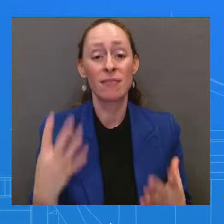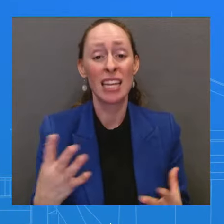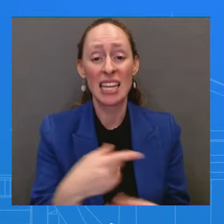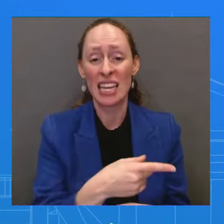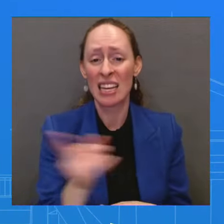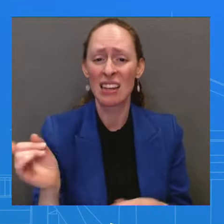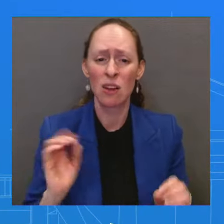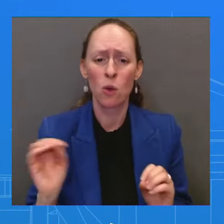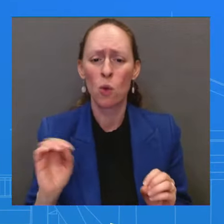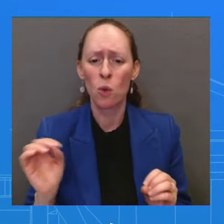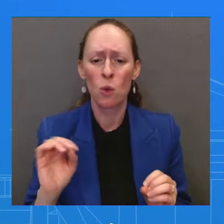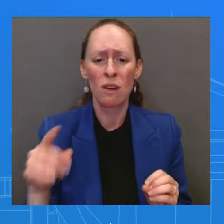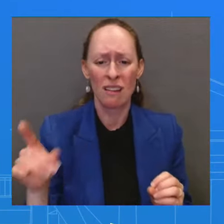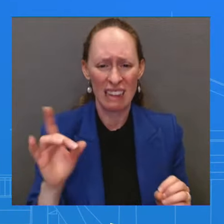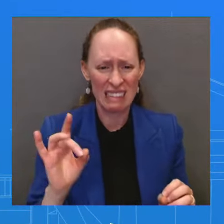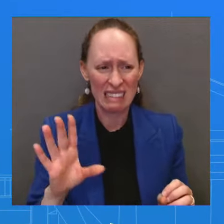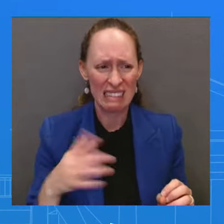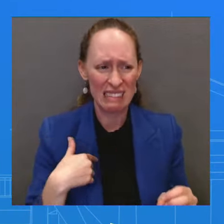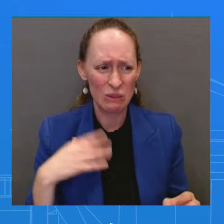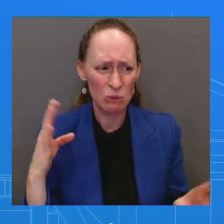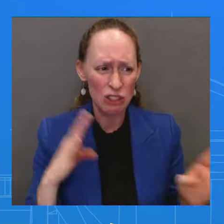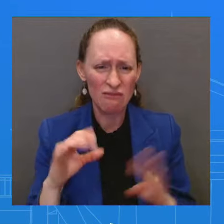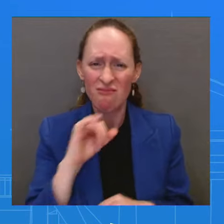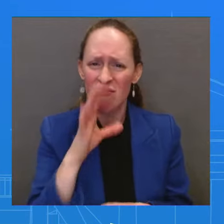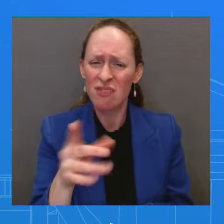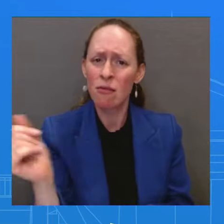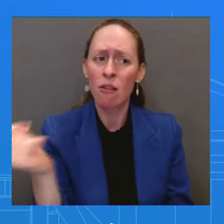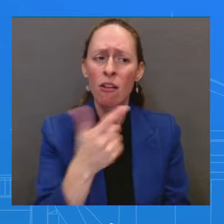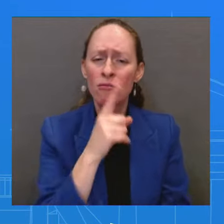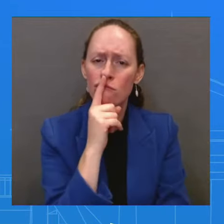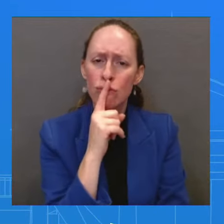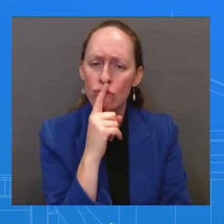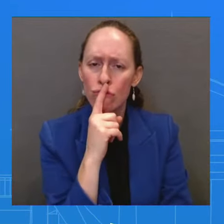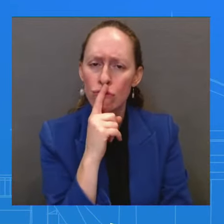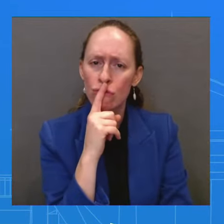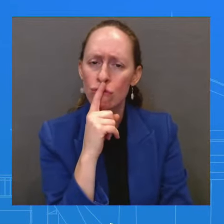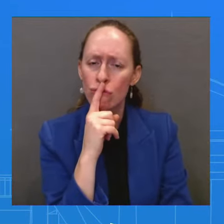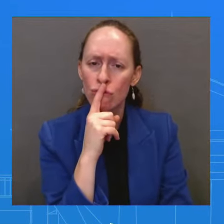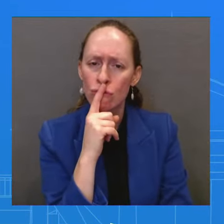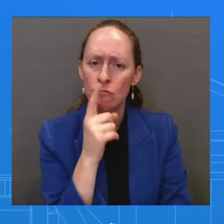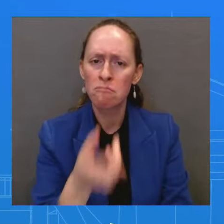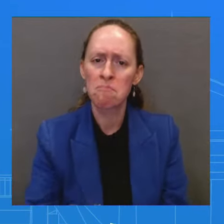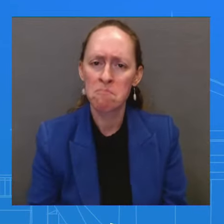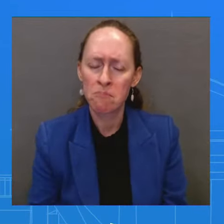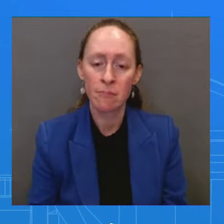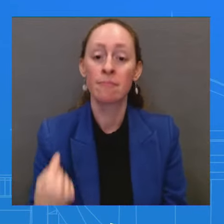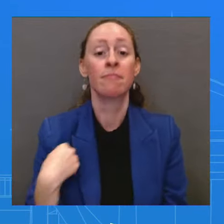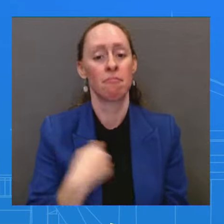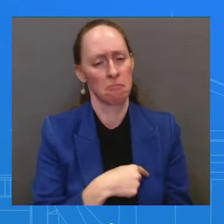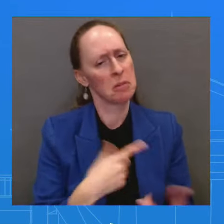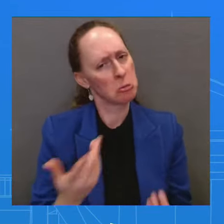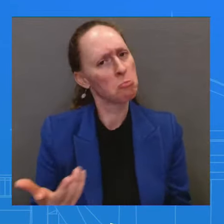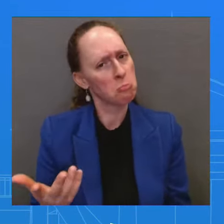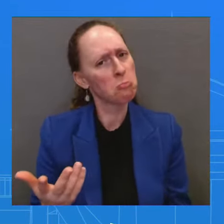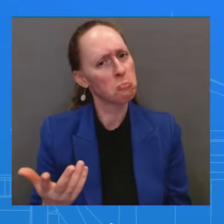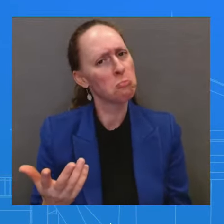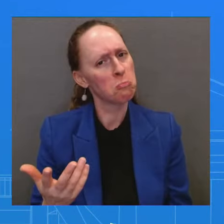And so, I think that's important. And they understand. We believe that they understand. They have their own domestic political issues that they have to deal with as well.